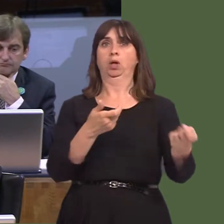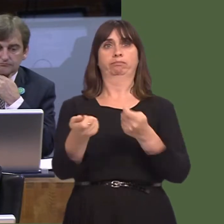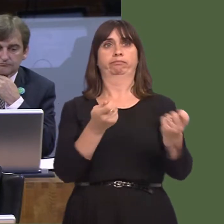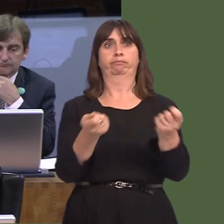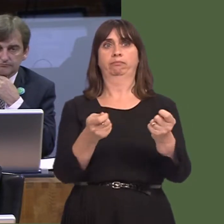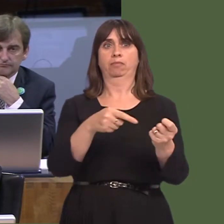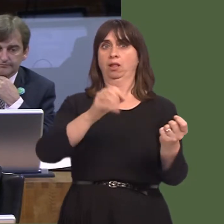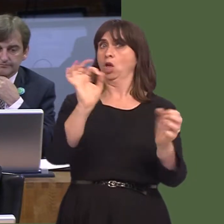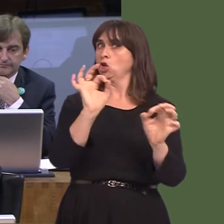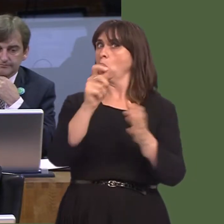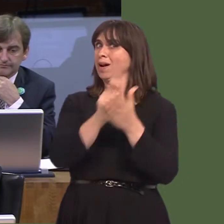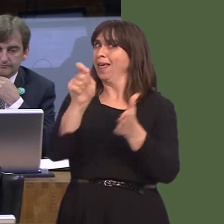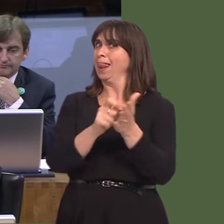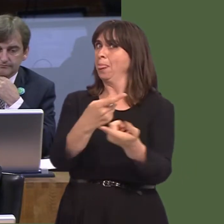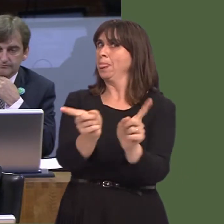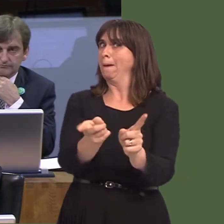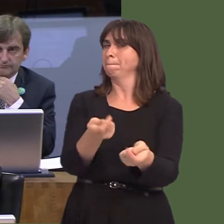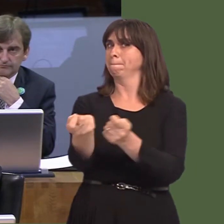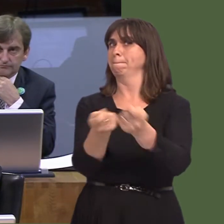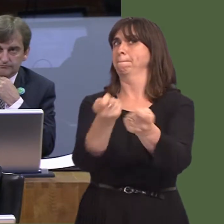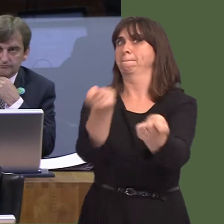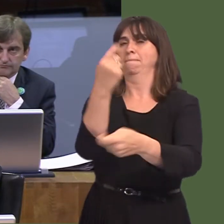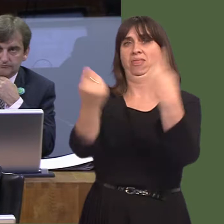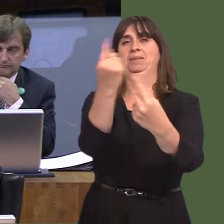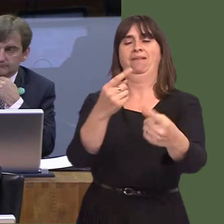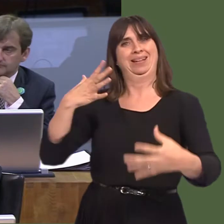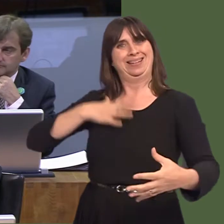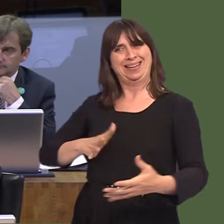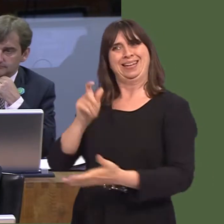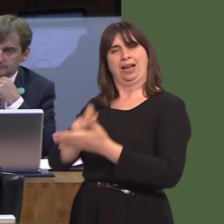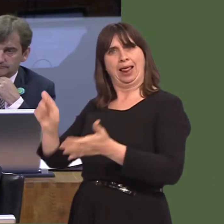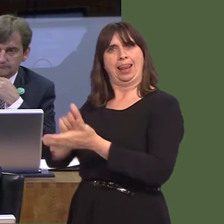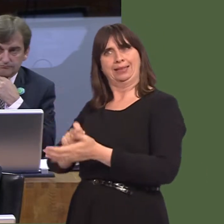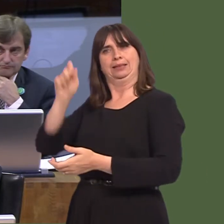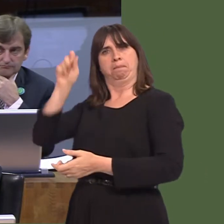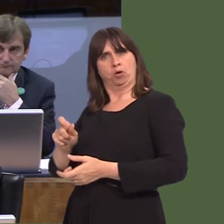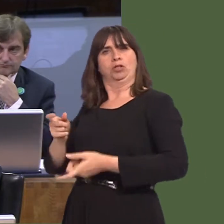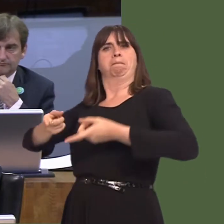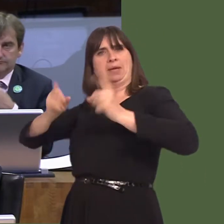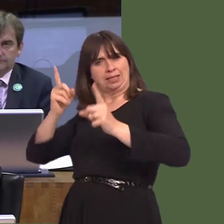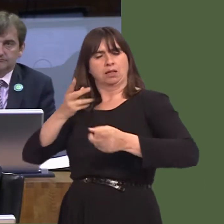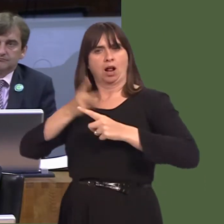or the Cabinet Secretariesóand that the officials are running those departments? This department clearly seems to be out of control, First Minister.